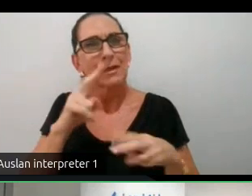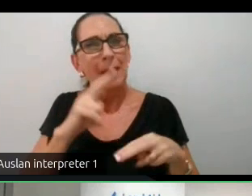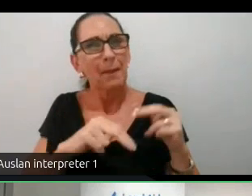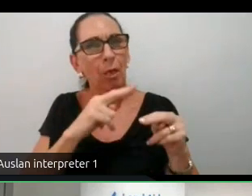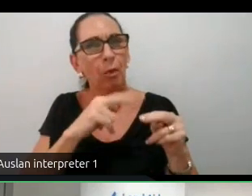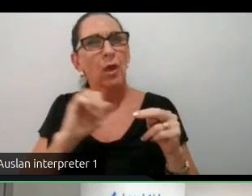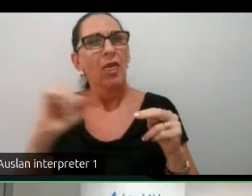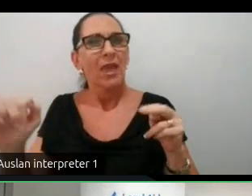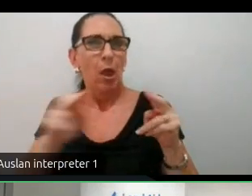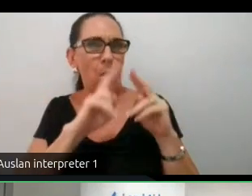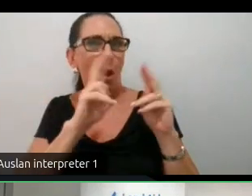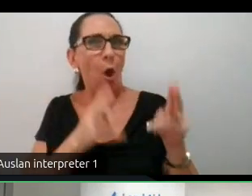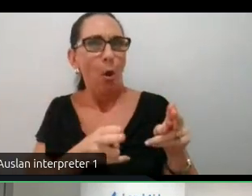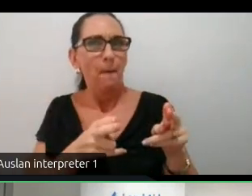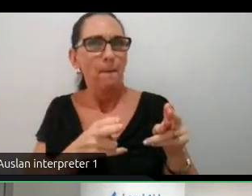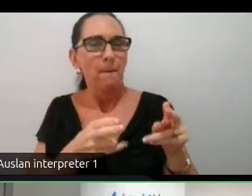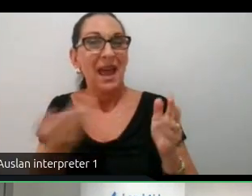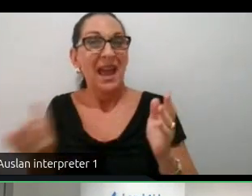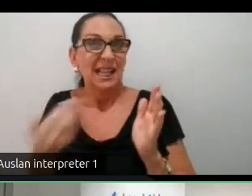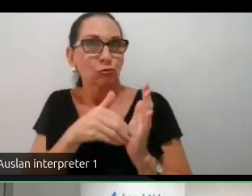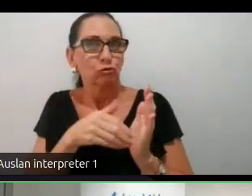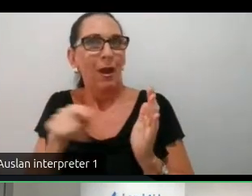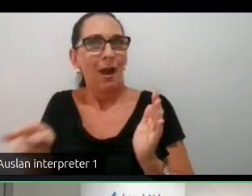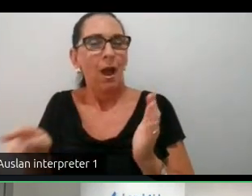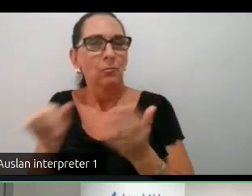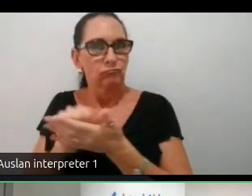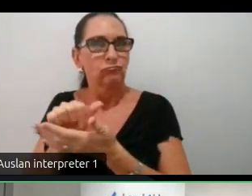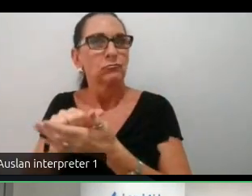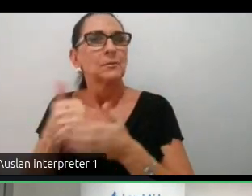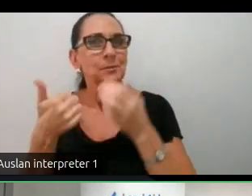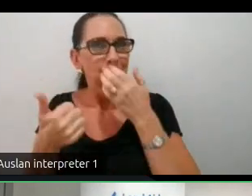rebuild all of their home. It was on top of and making sure people knew about it because